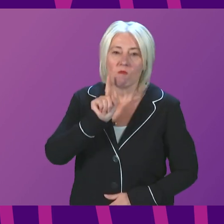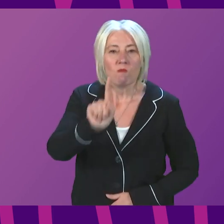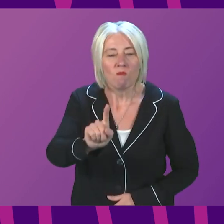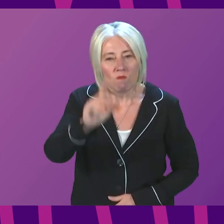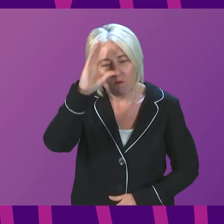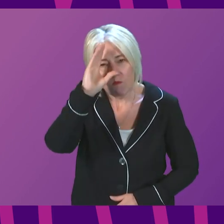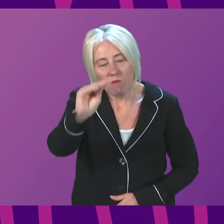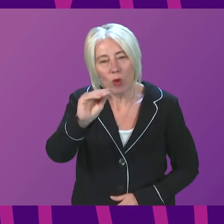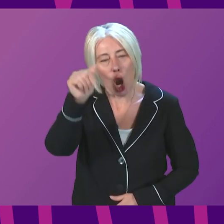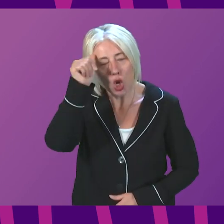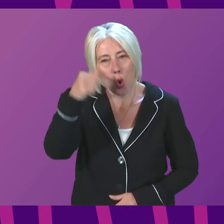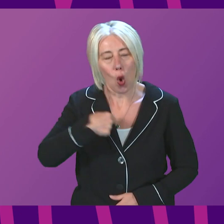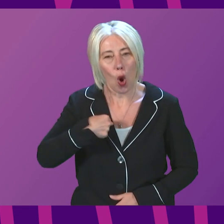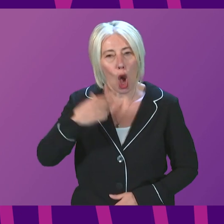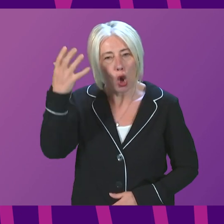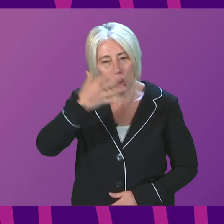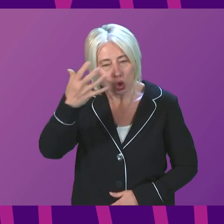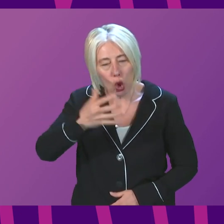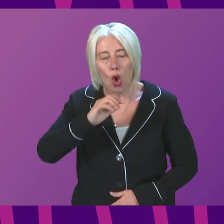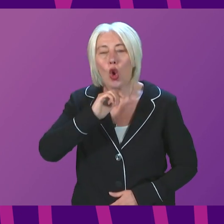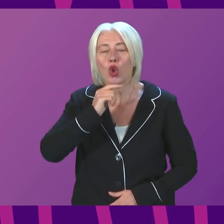that their concerns will be listened to and addressed.”—